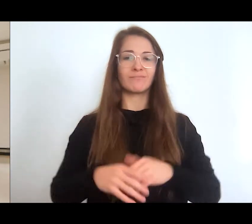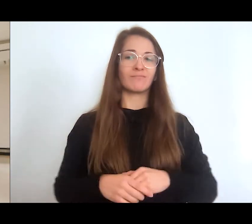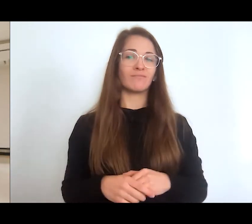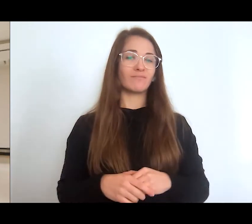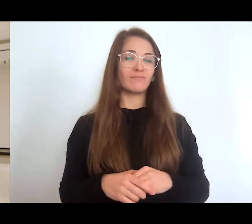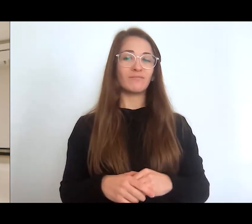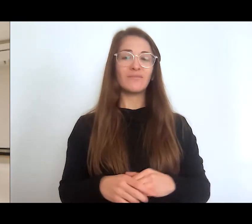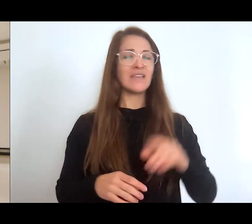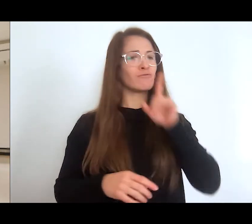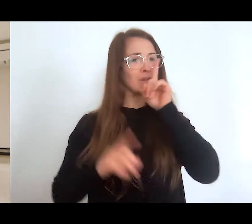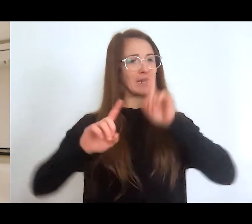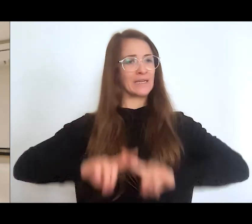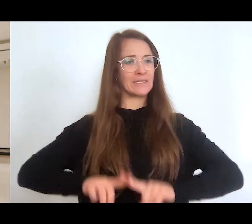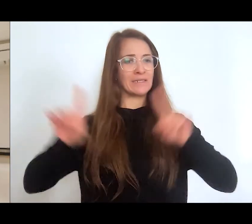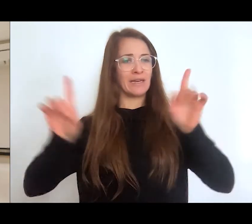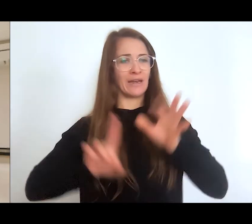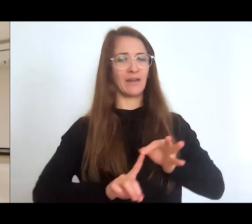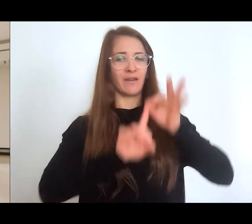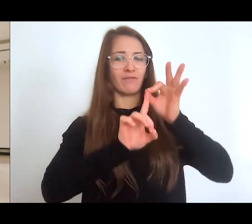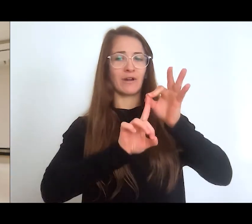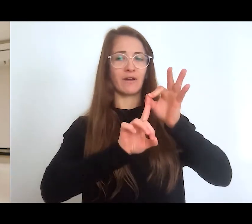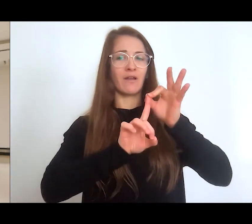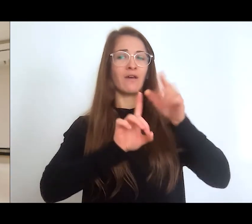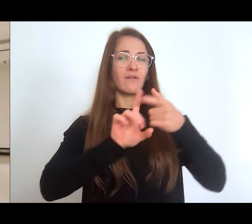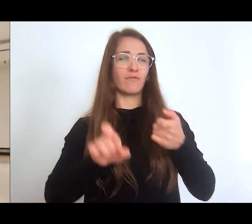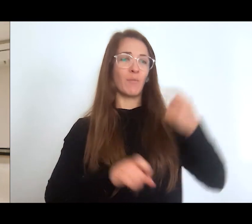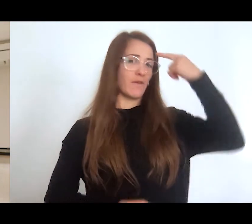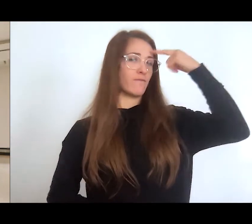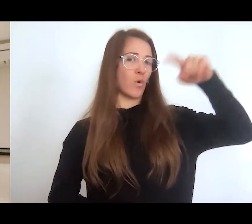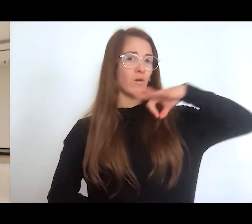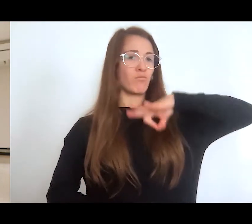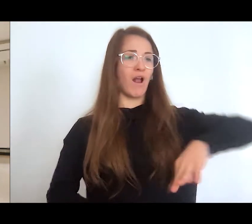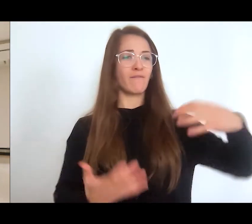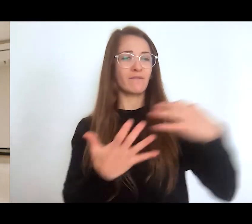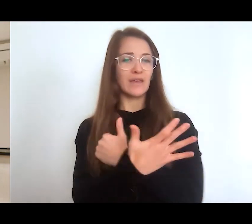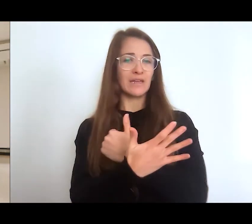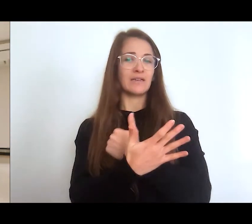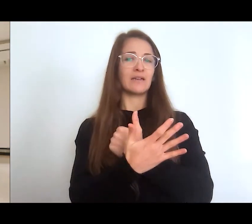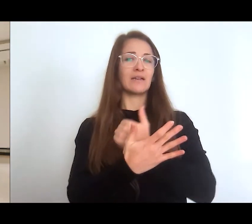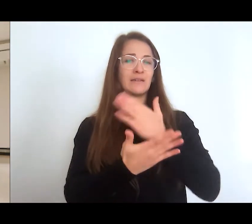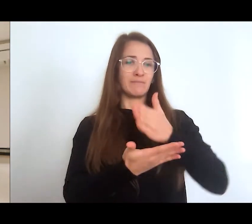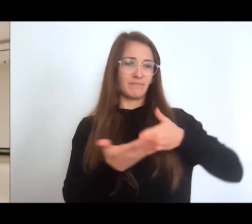CREATING COMMUNITY THAT IS SO VERY DIFFERENT FROM THE FOR